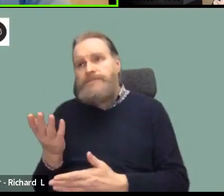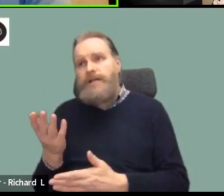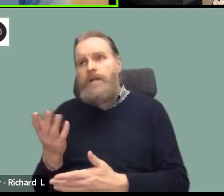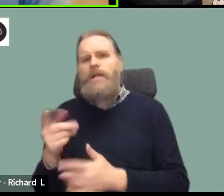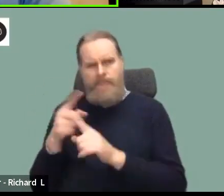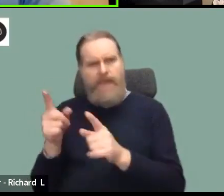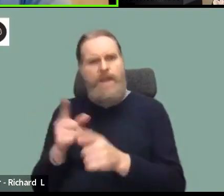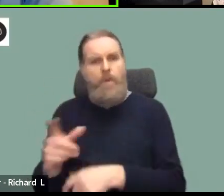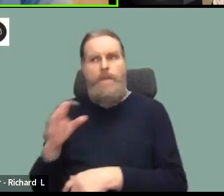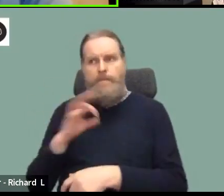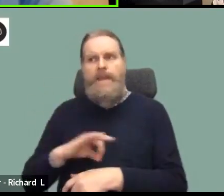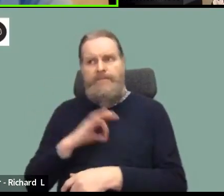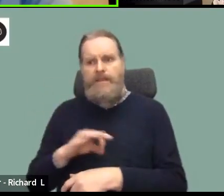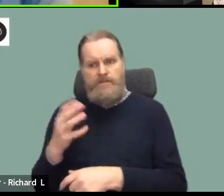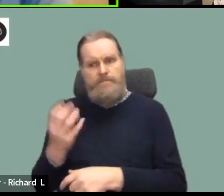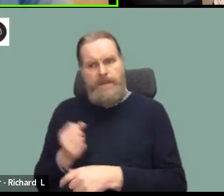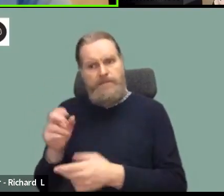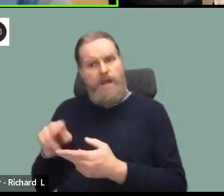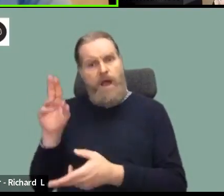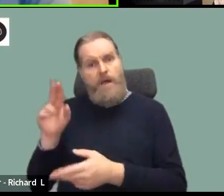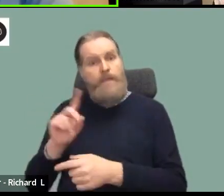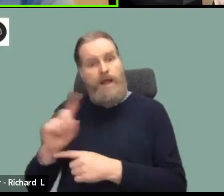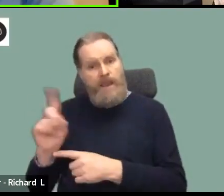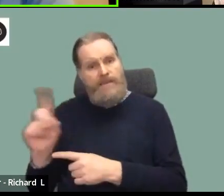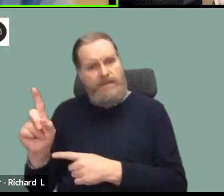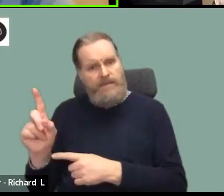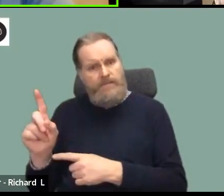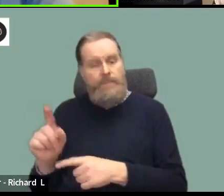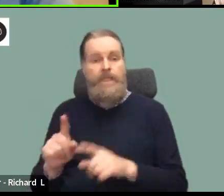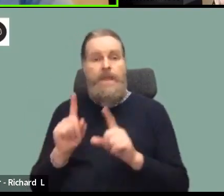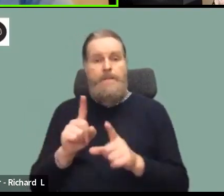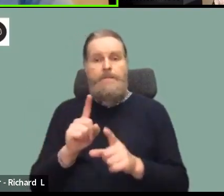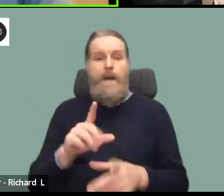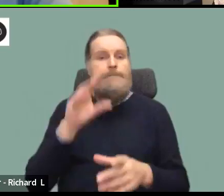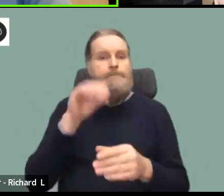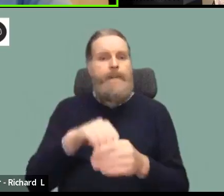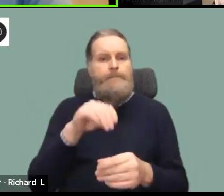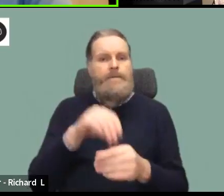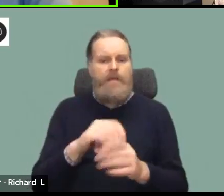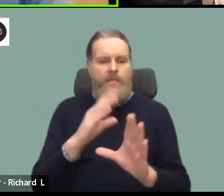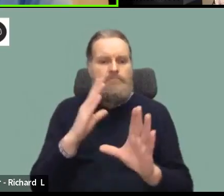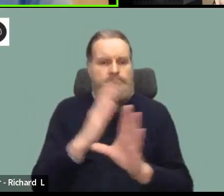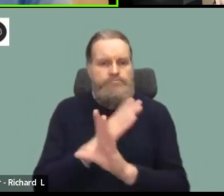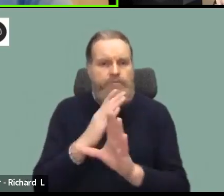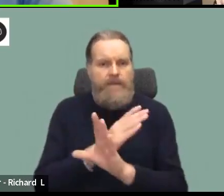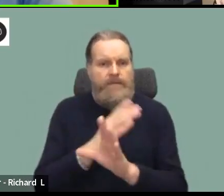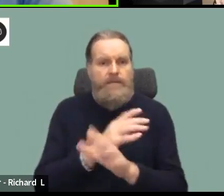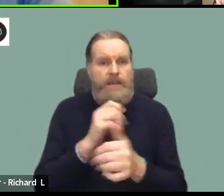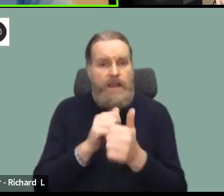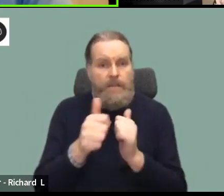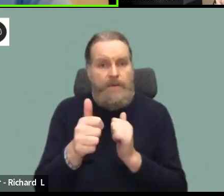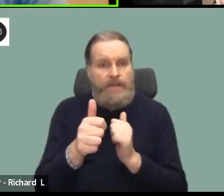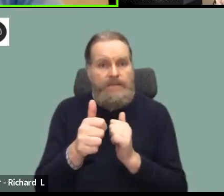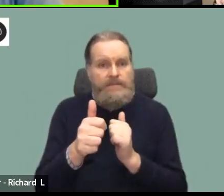in the ballot itself in the ballot itself. The people the ballot itself. The people, not in it. Amen Our members in the private sector, and members if the PCs.